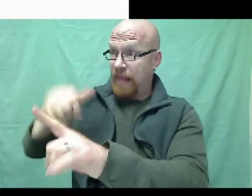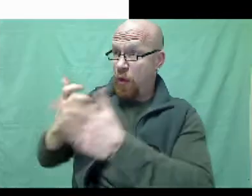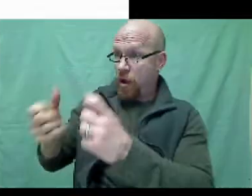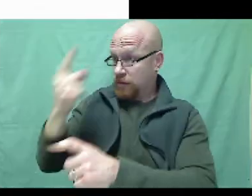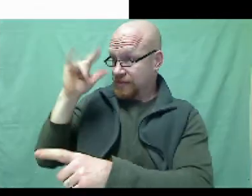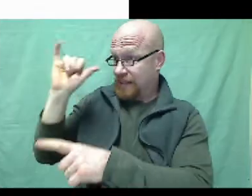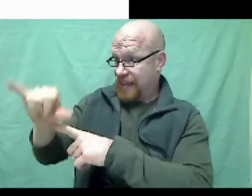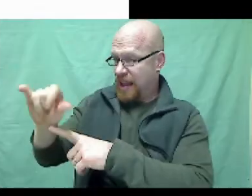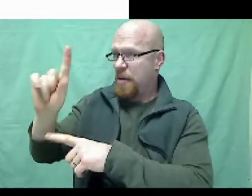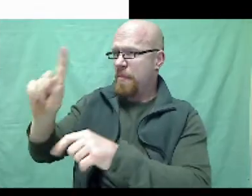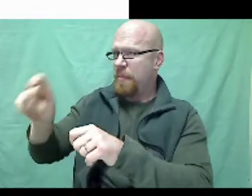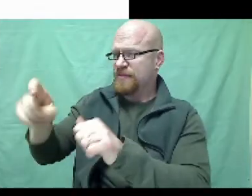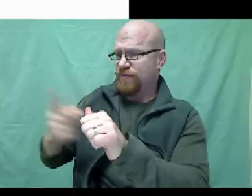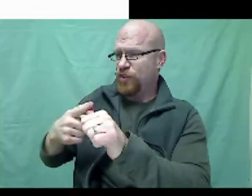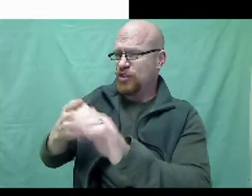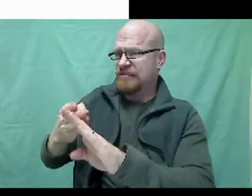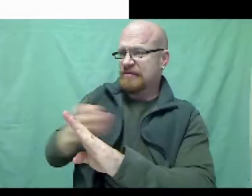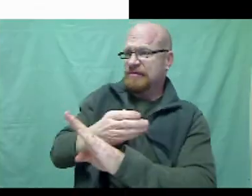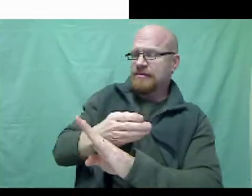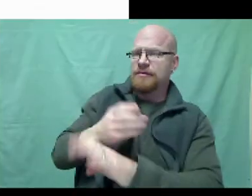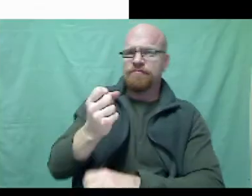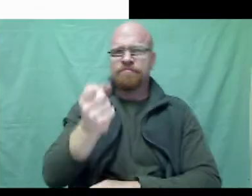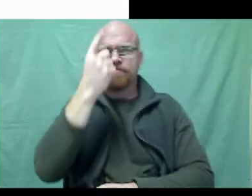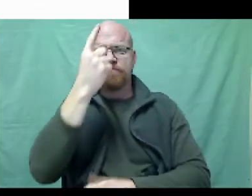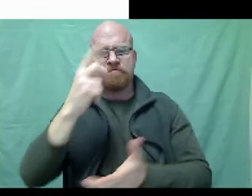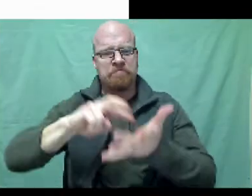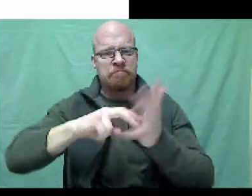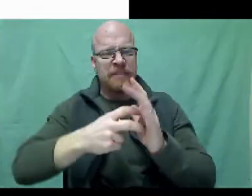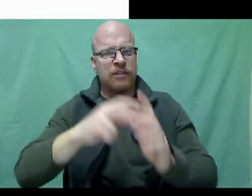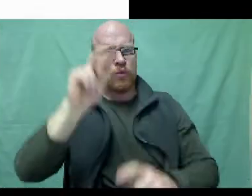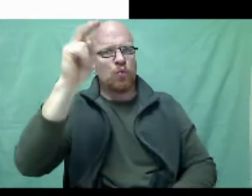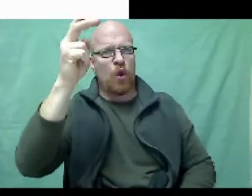you have to really understand squares, perfect squares.